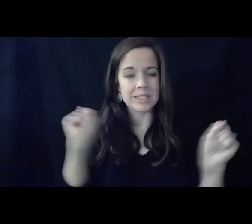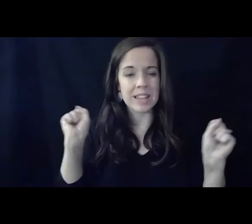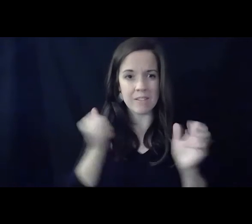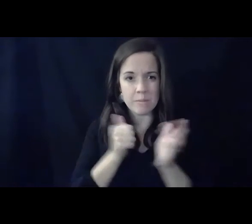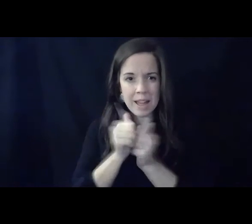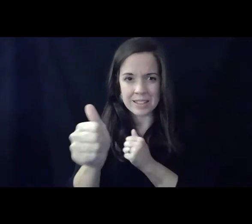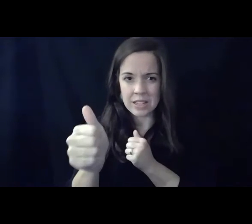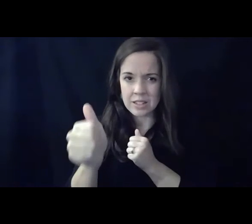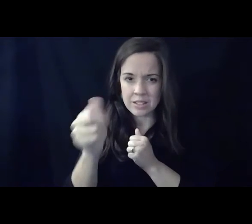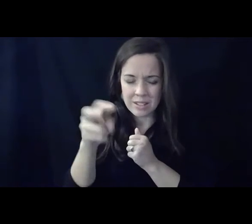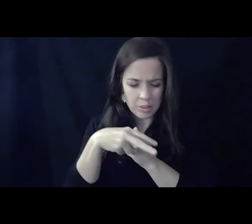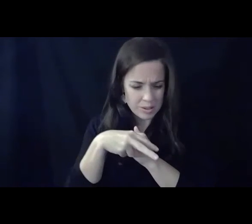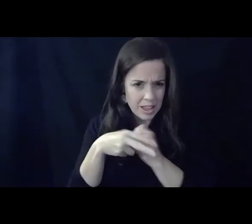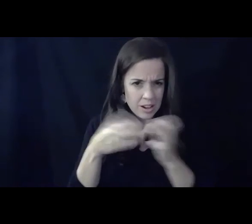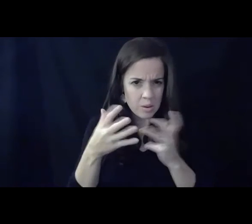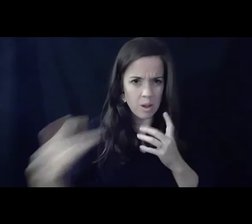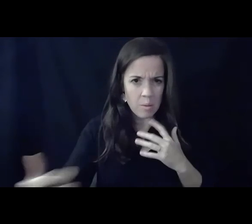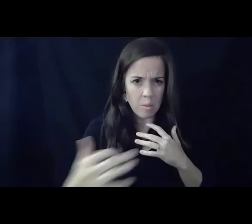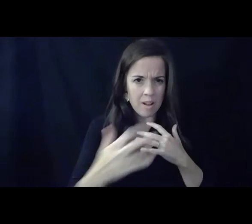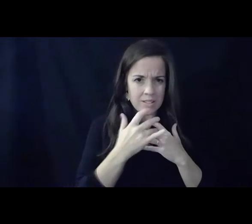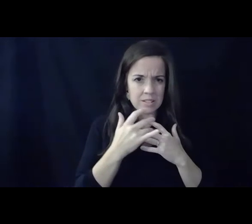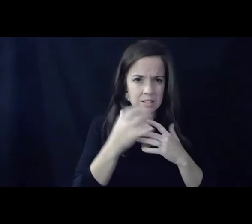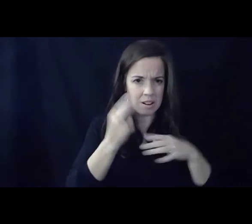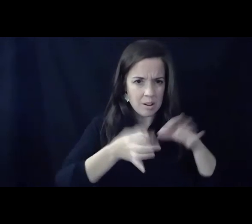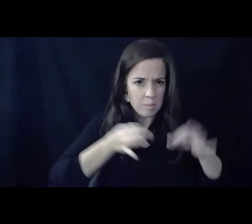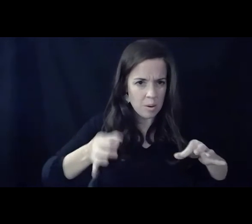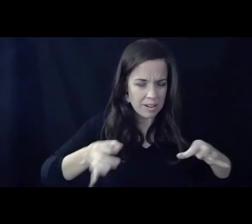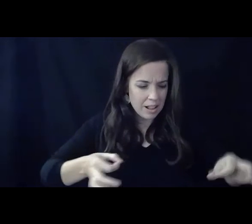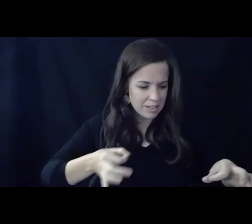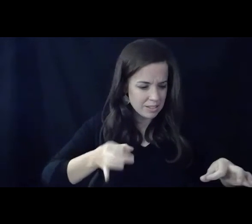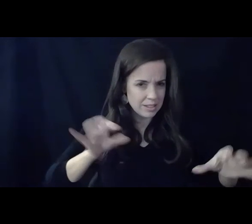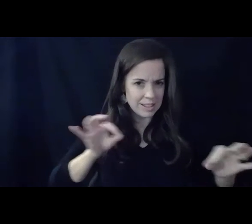from this dream, porous and meat against the green of dashed soju bottles.